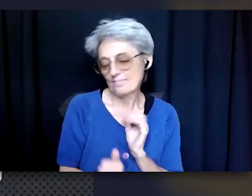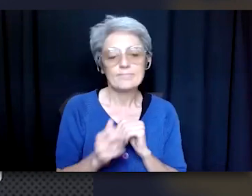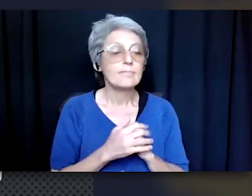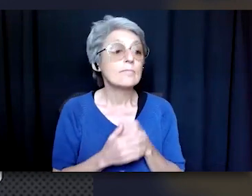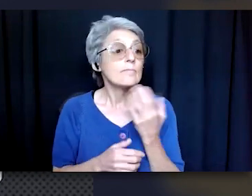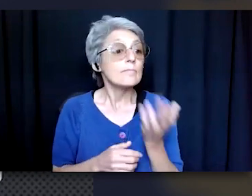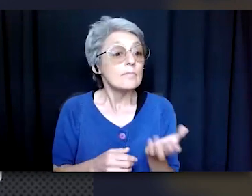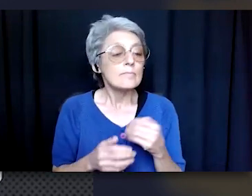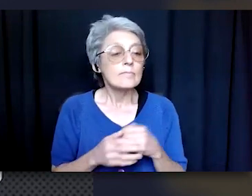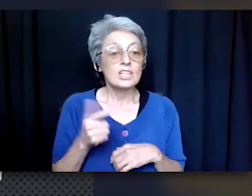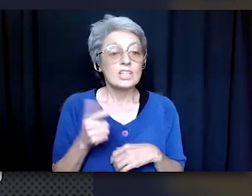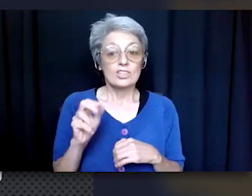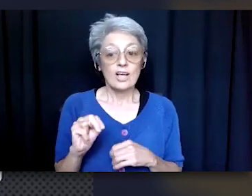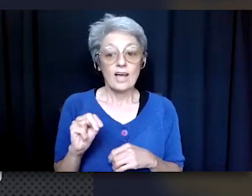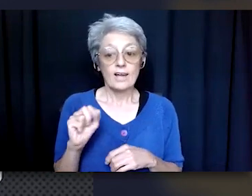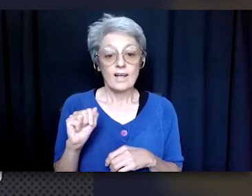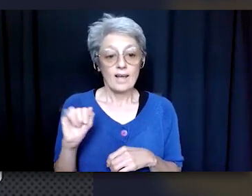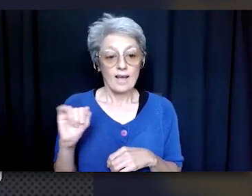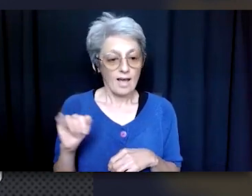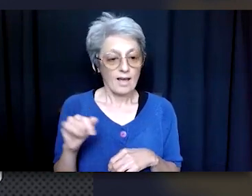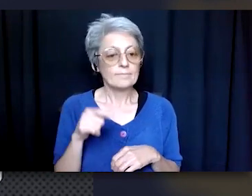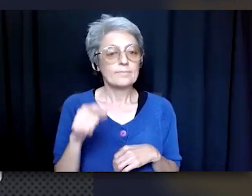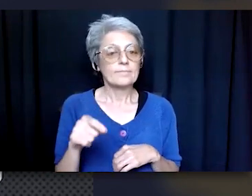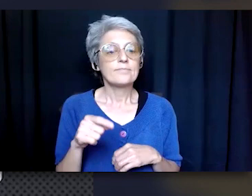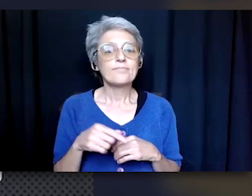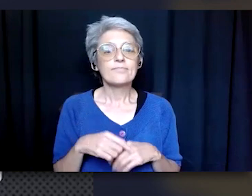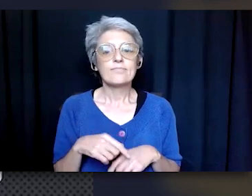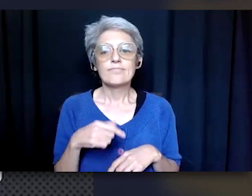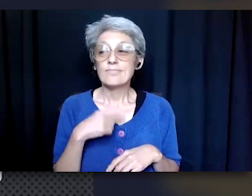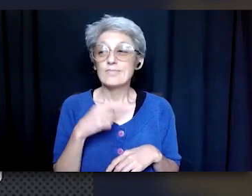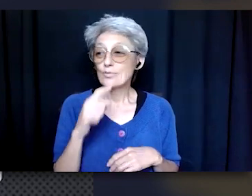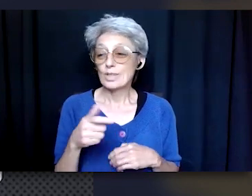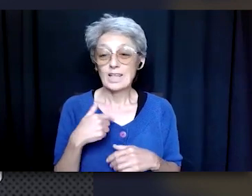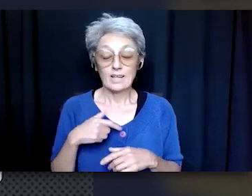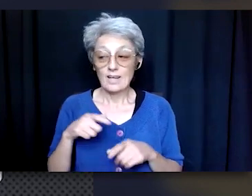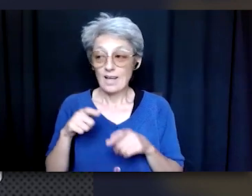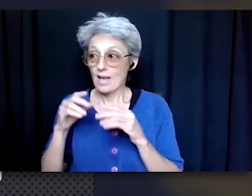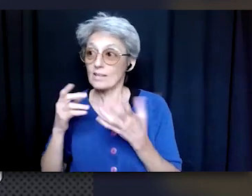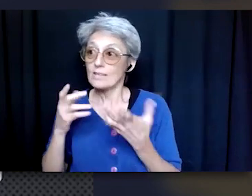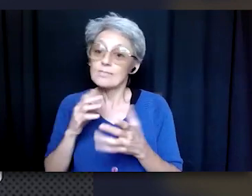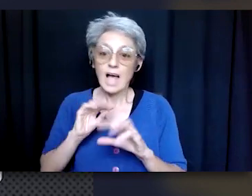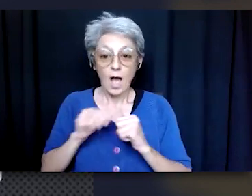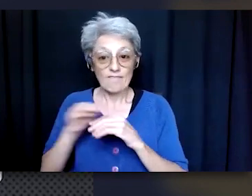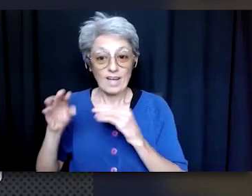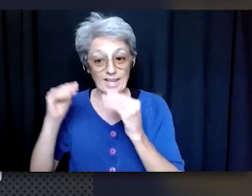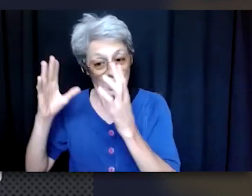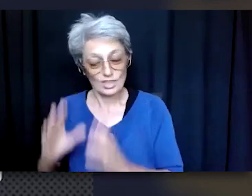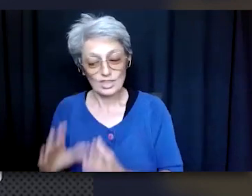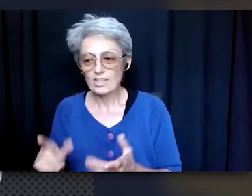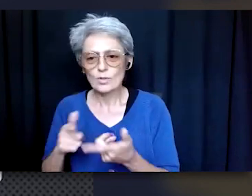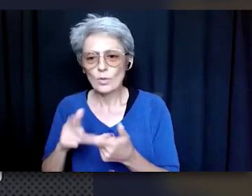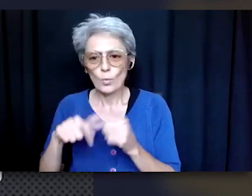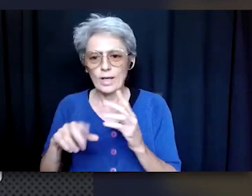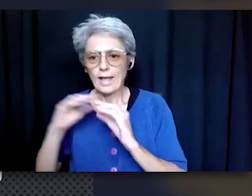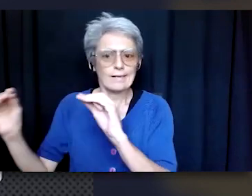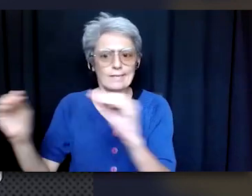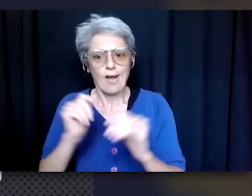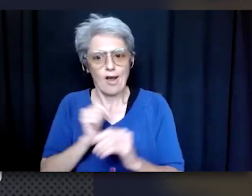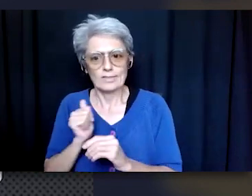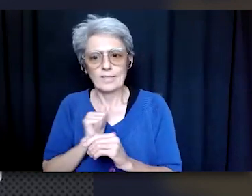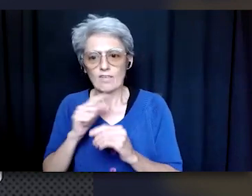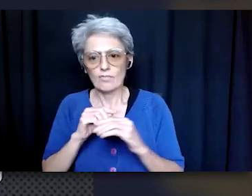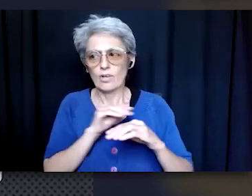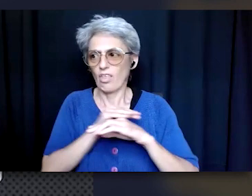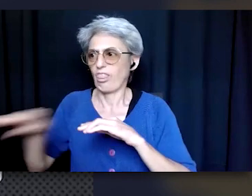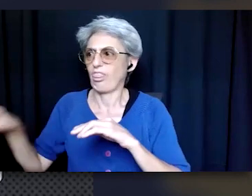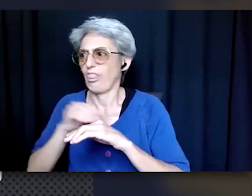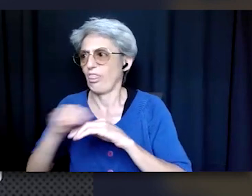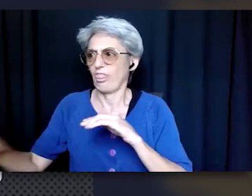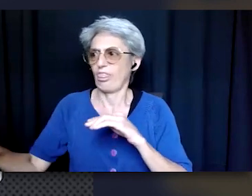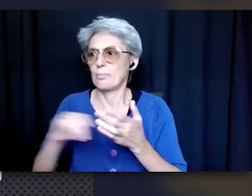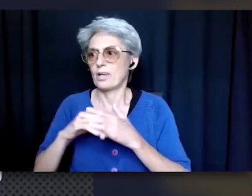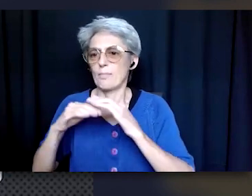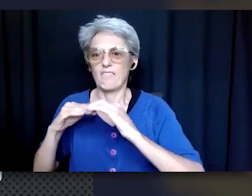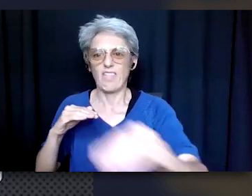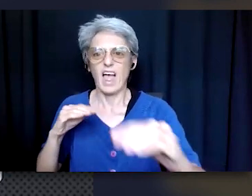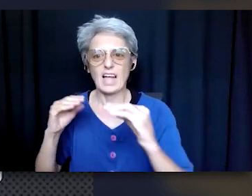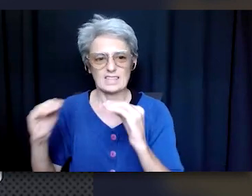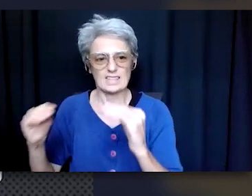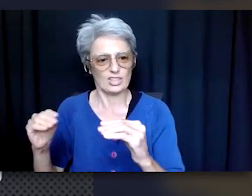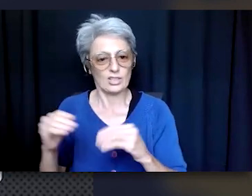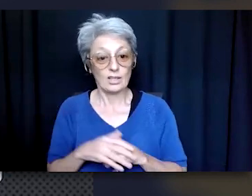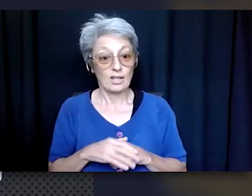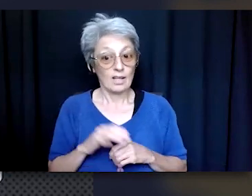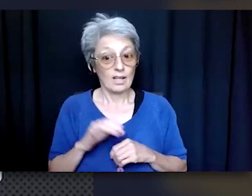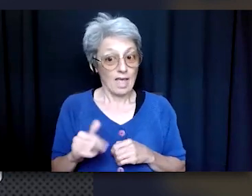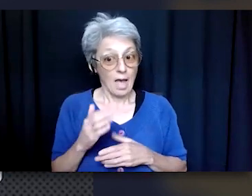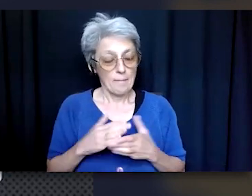that we have as educators to generate learning. That piece is even scarier to me. Most of us